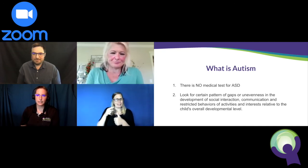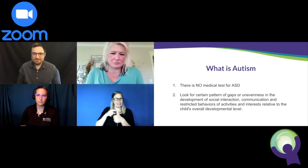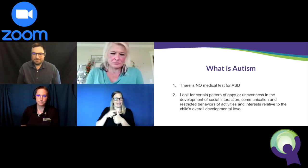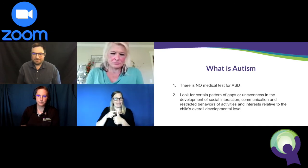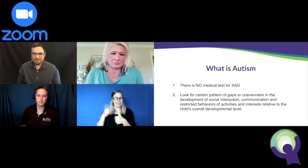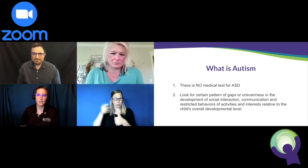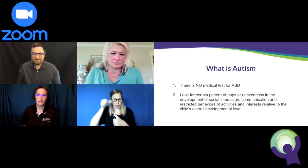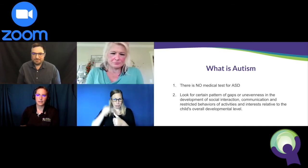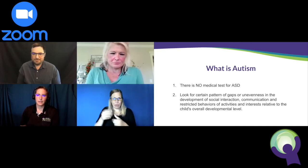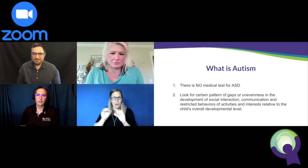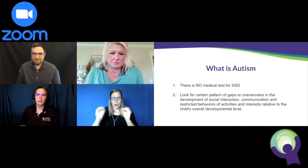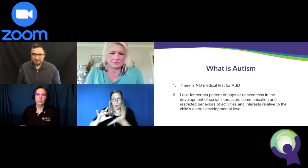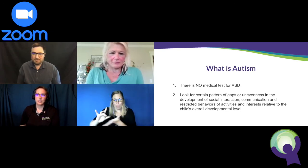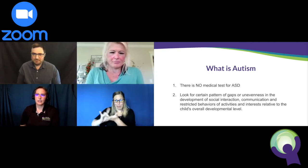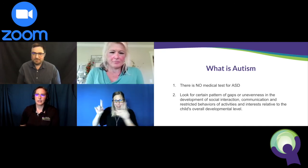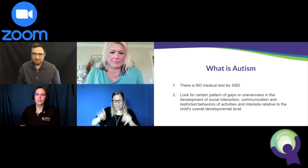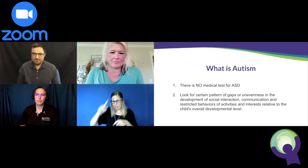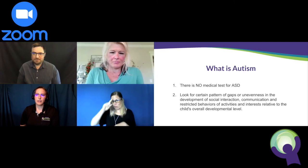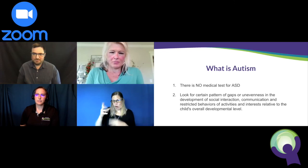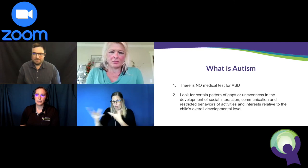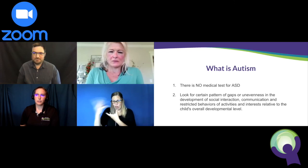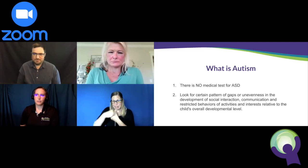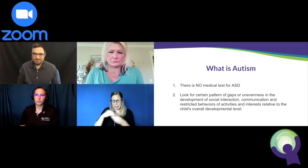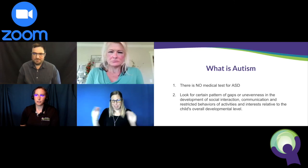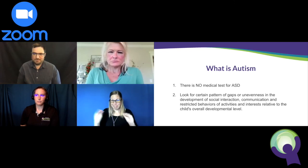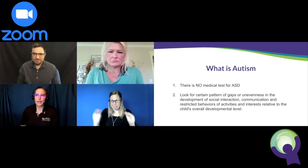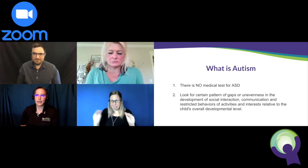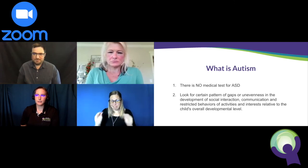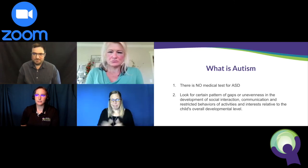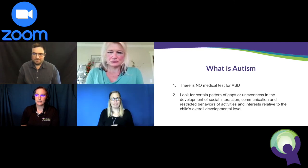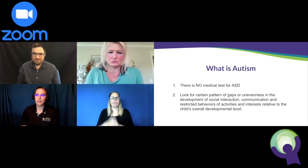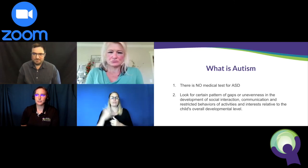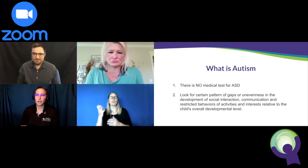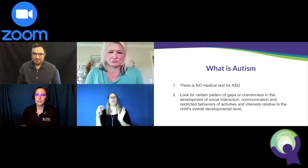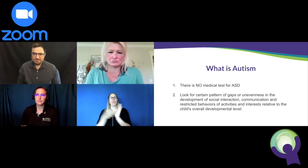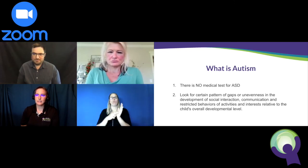and that we also want to look for certain patterns of gaps or unevenness